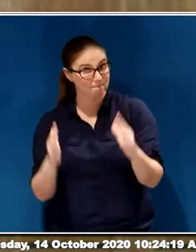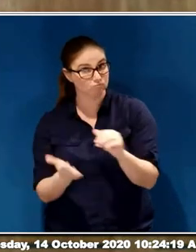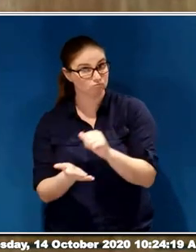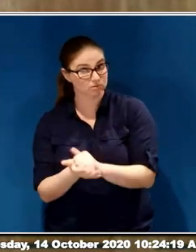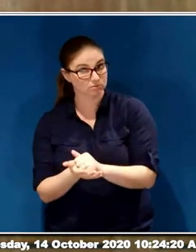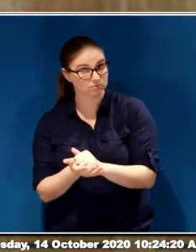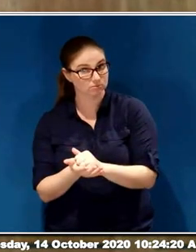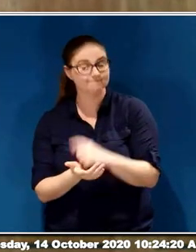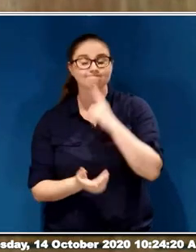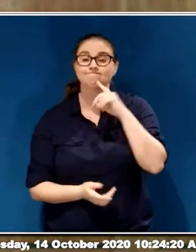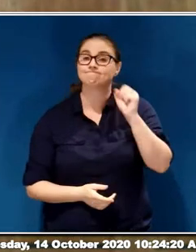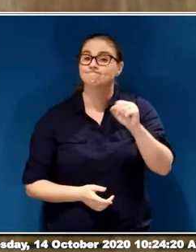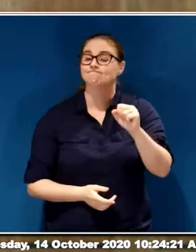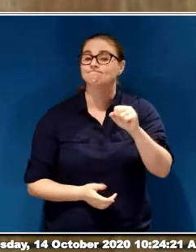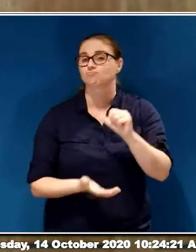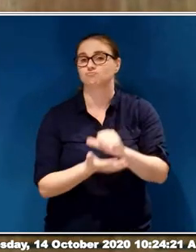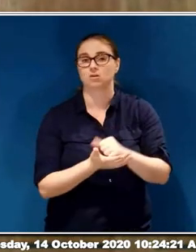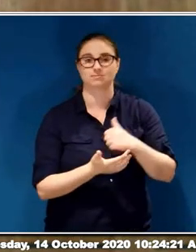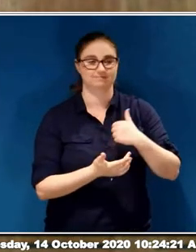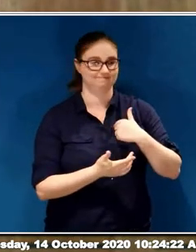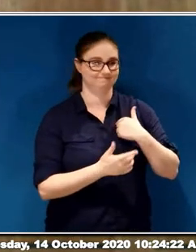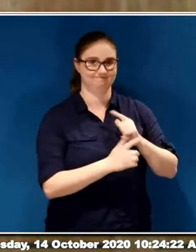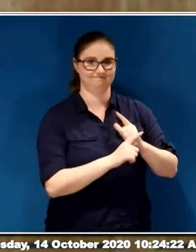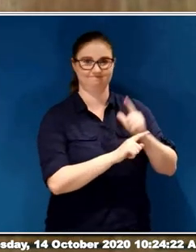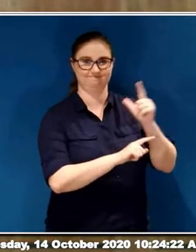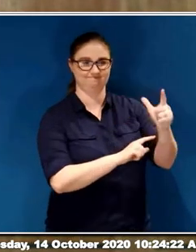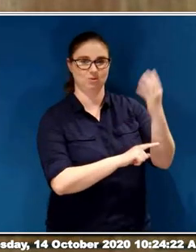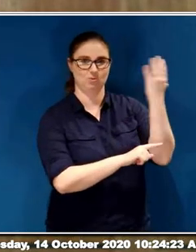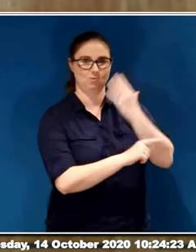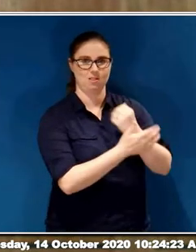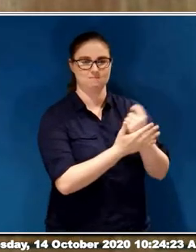And that was also a State school in Queensland, wasn't it? That's correct.